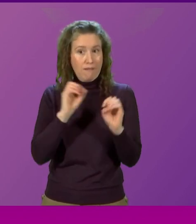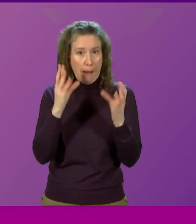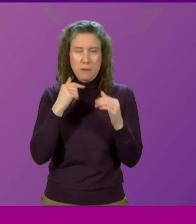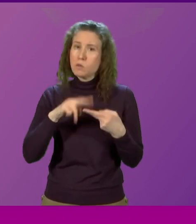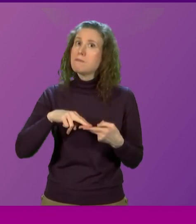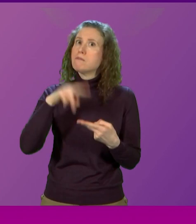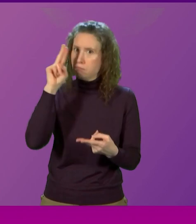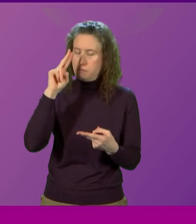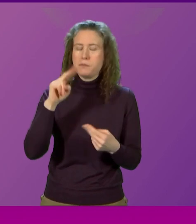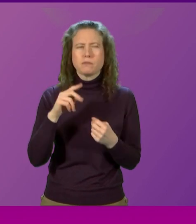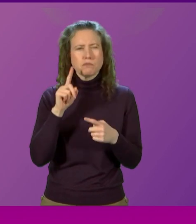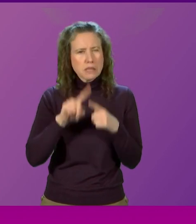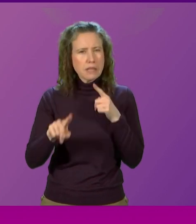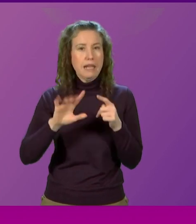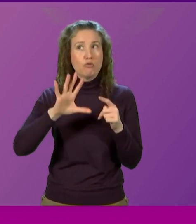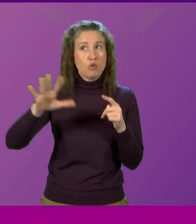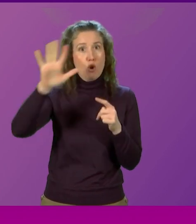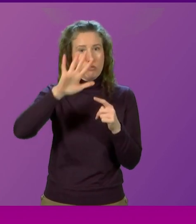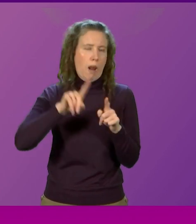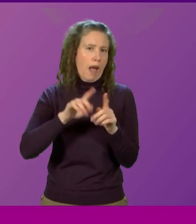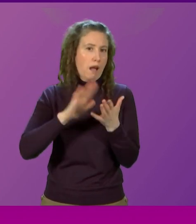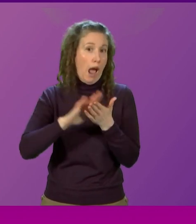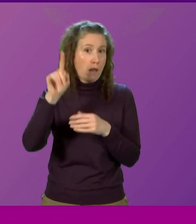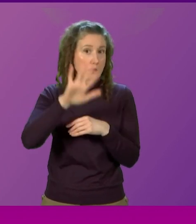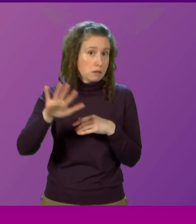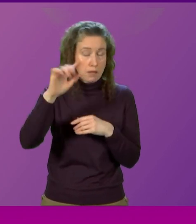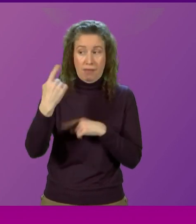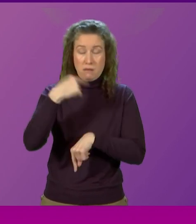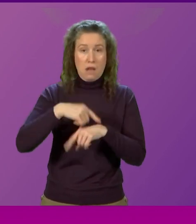significant, particularly in rural areas, and our commitment to support the Ambulance